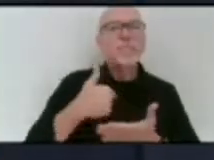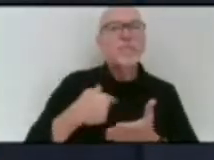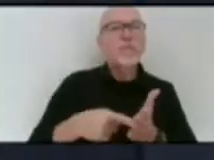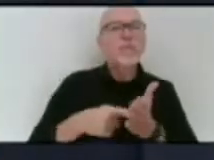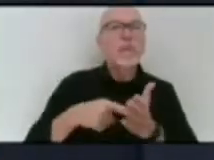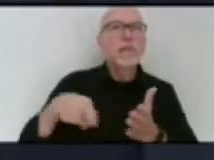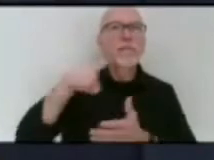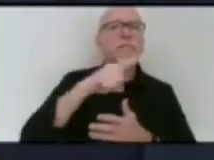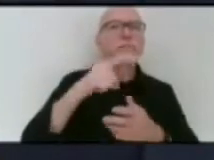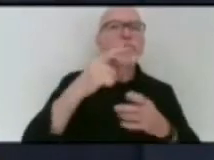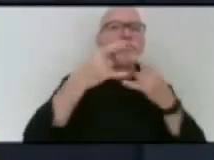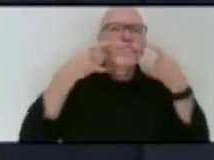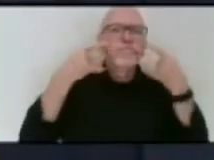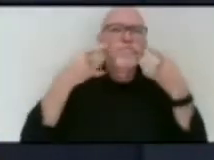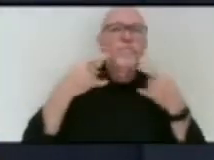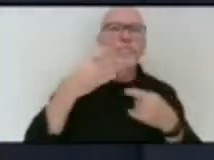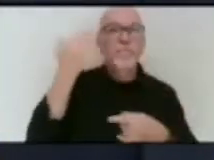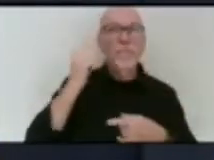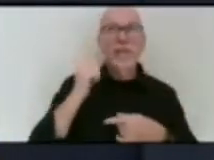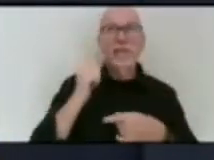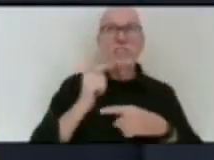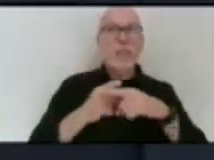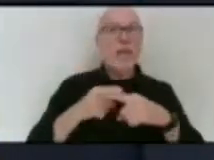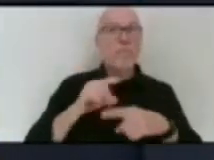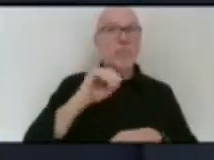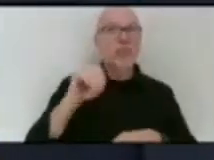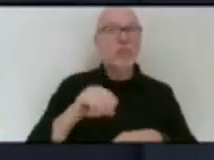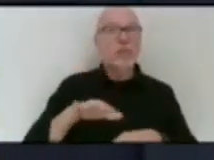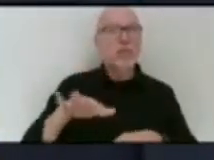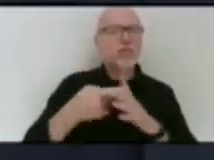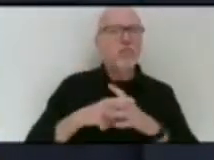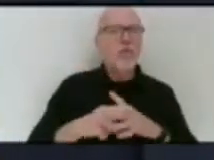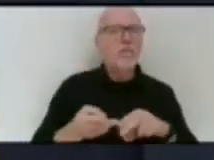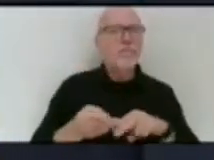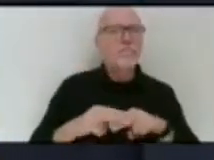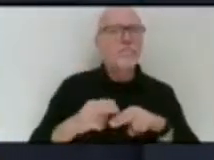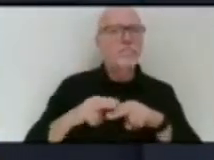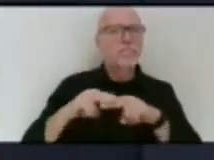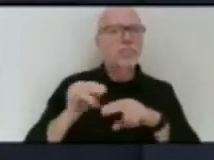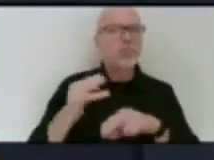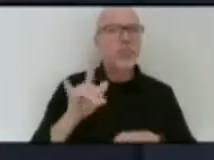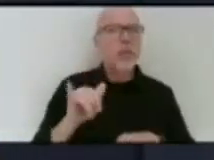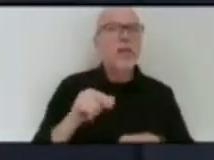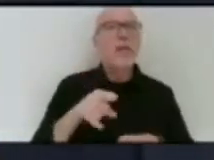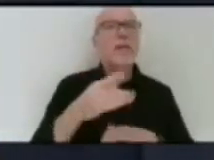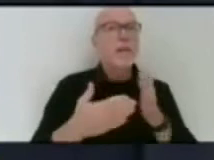our case positivity rate again began to climb when counties that previously